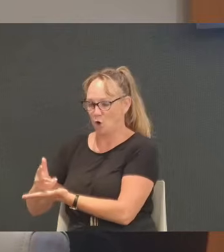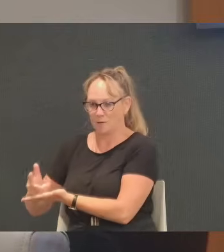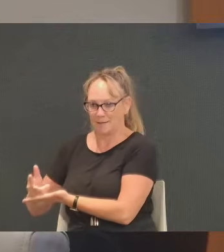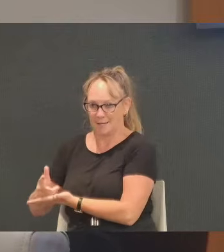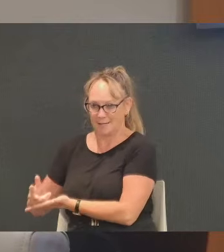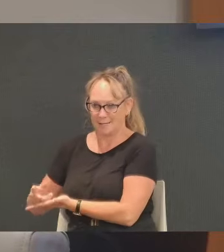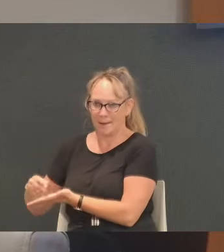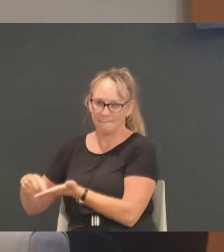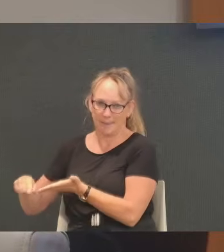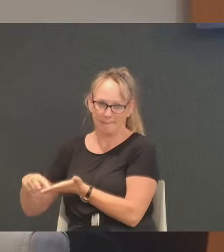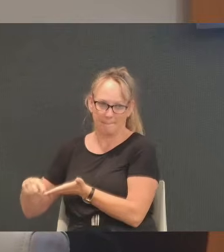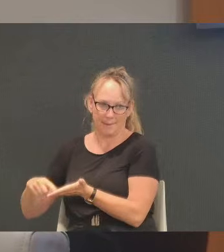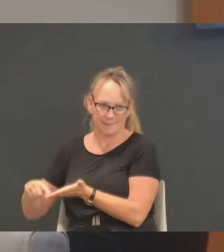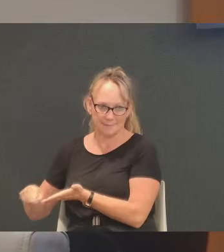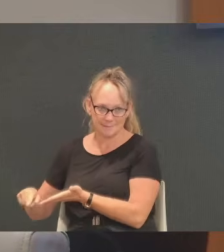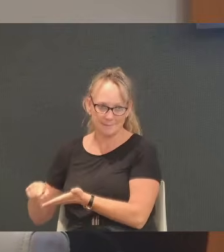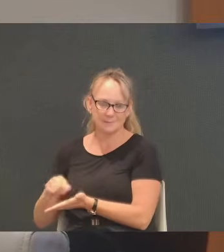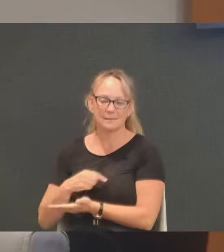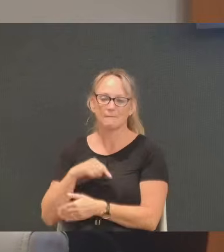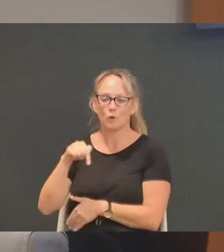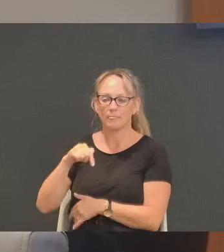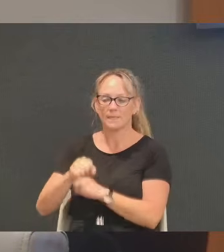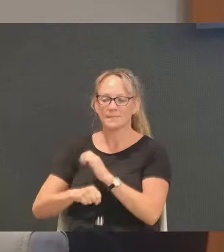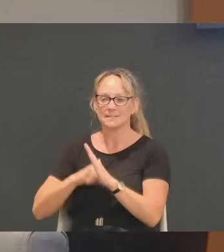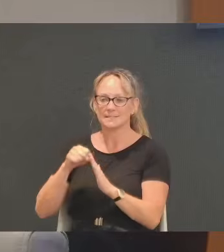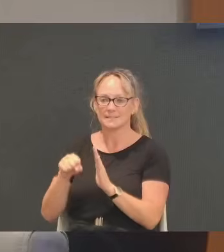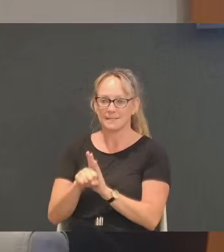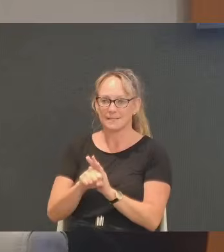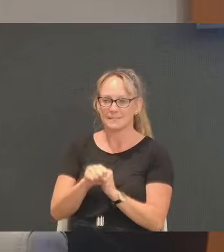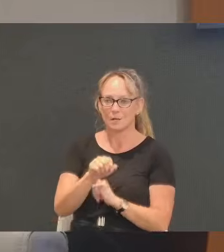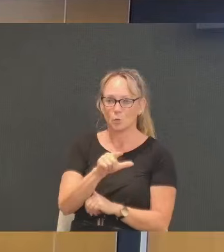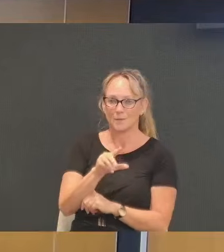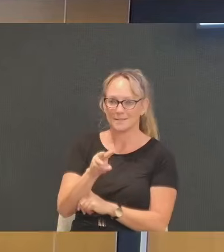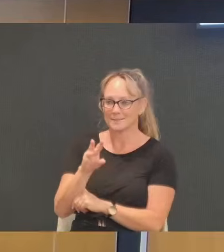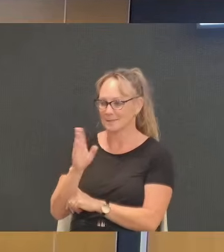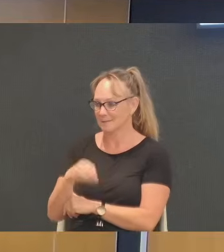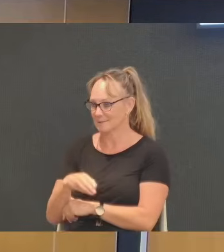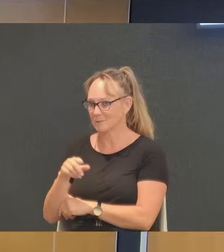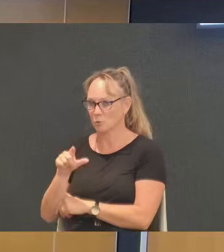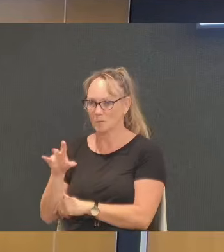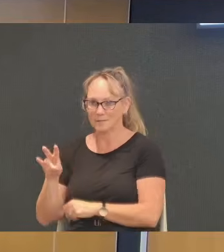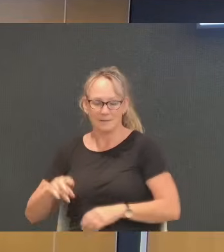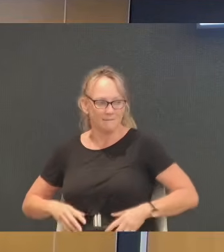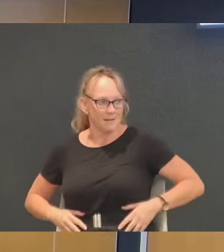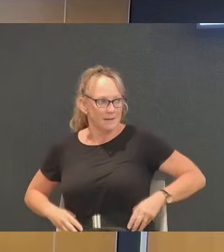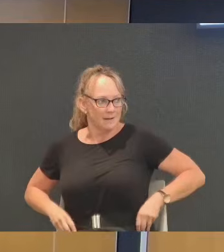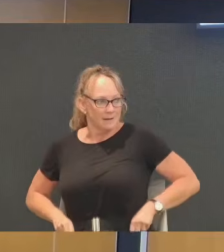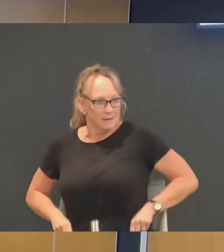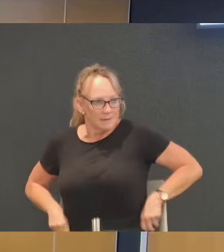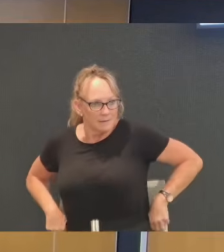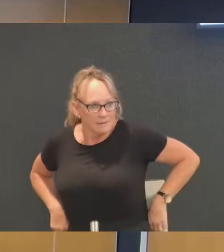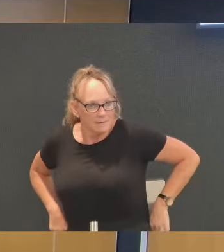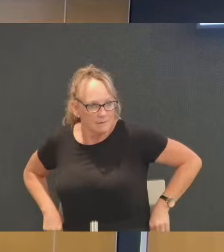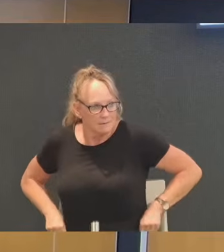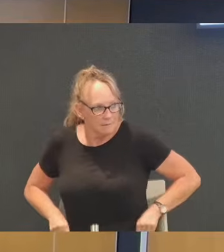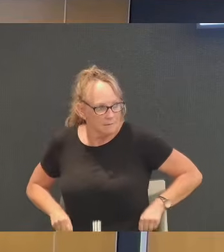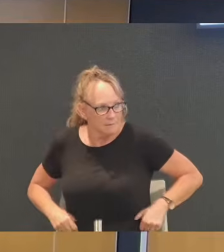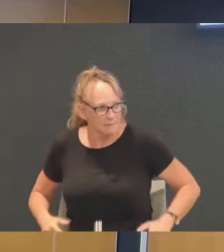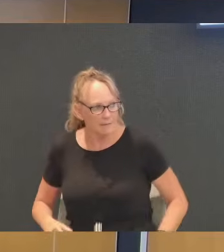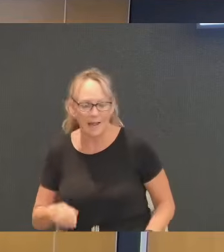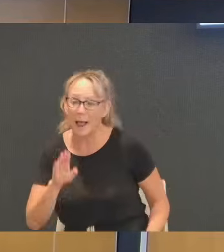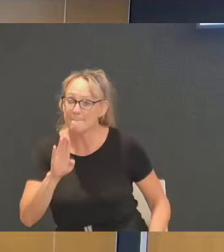the 2026 2027 season. Jeff, if we if we can bypass yeah by leave nine. Yeah. And and you've acted